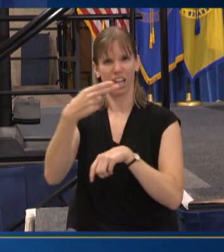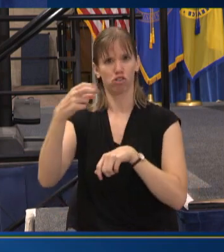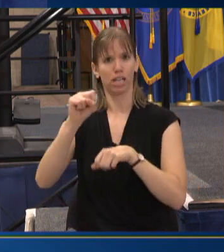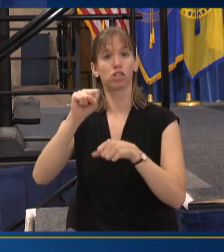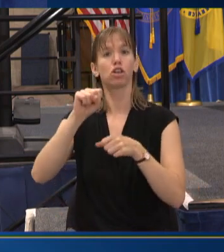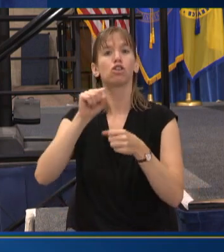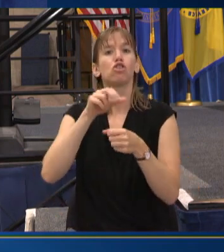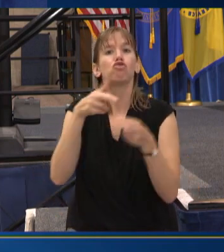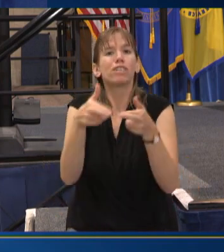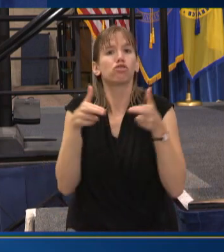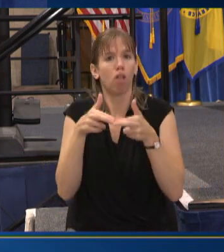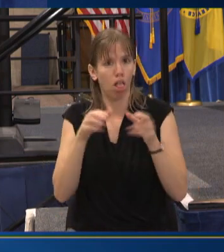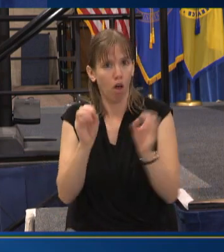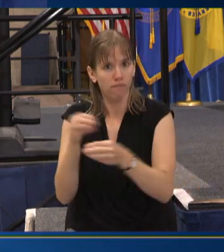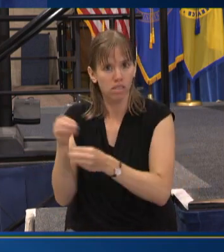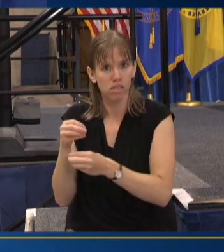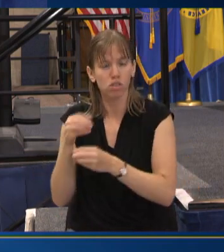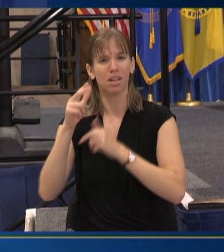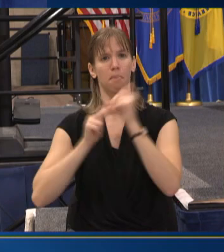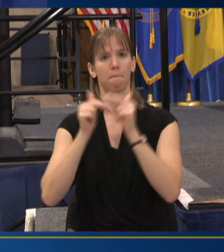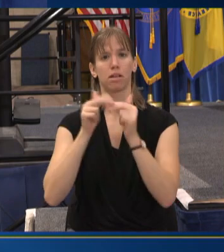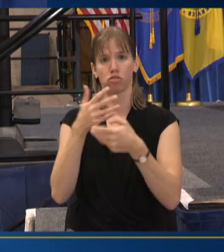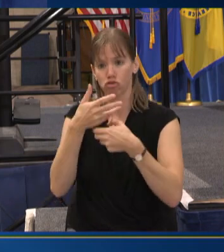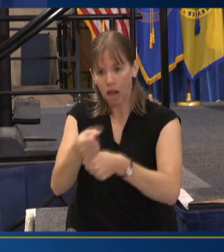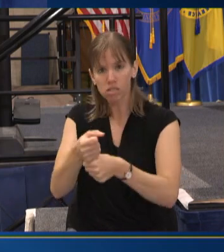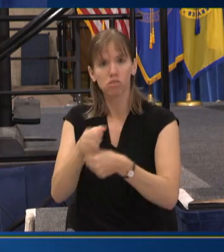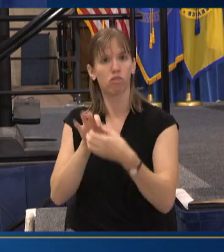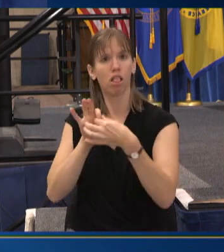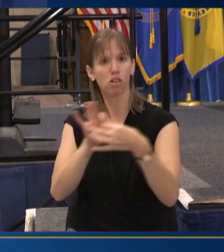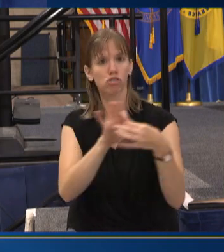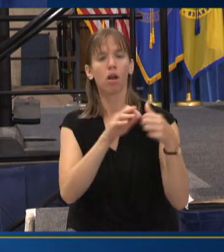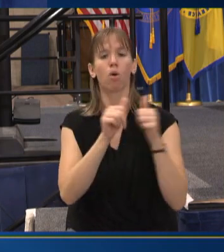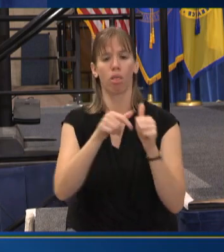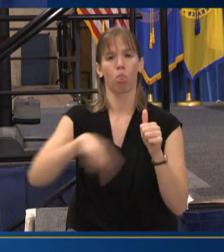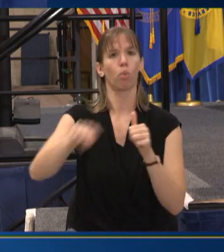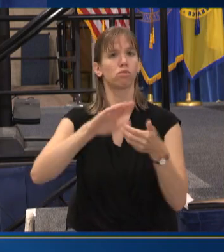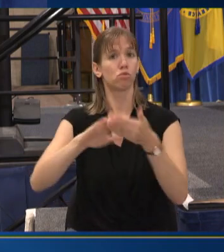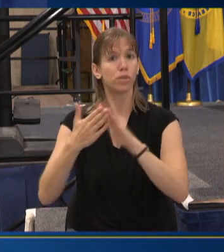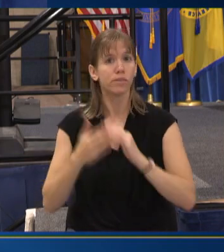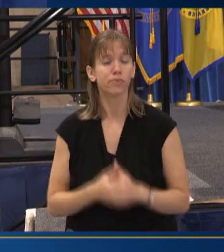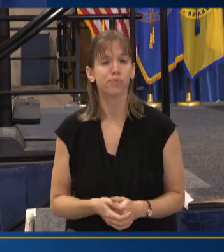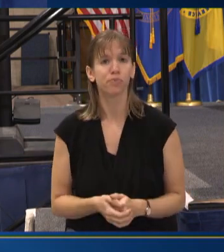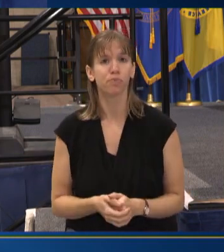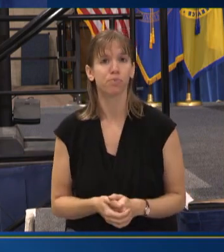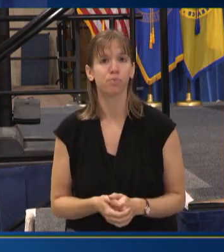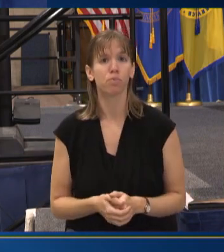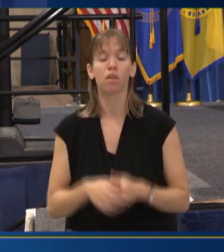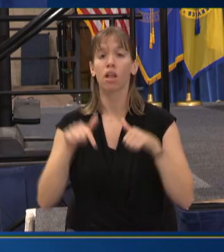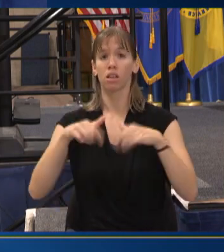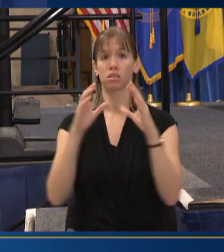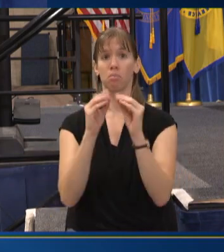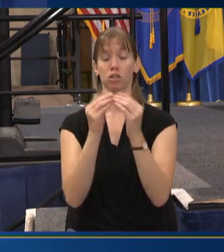their existing and trusting relationships with the affected communities. And so this meeting here today represents